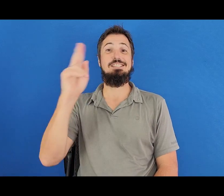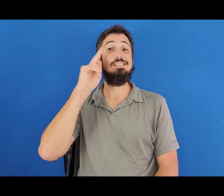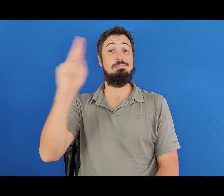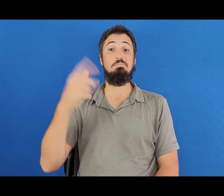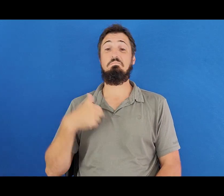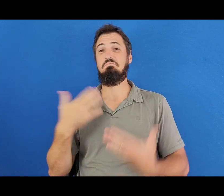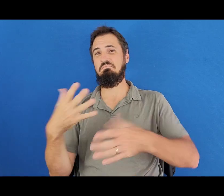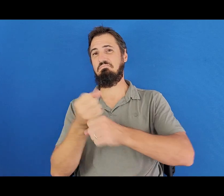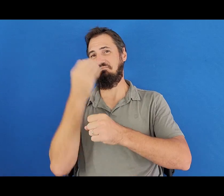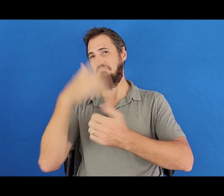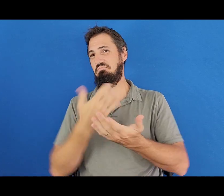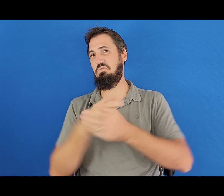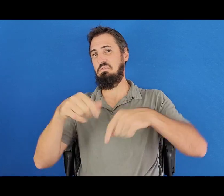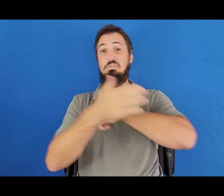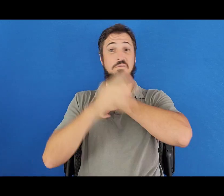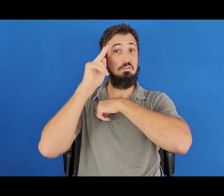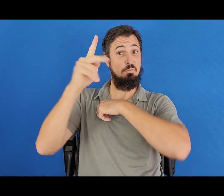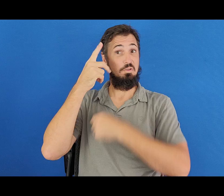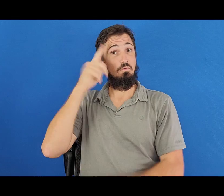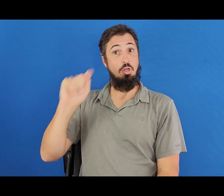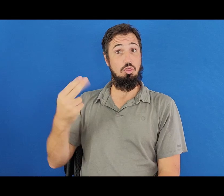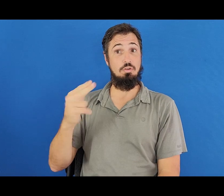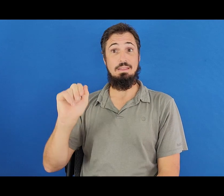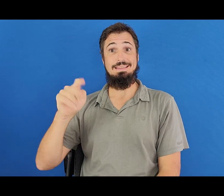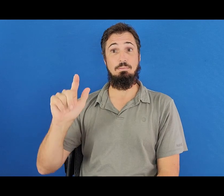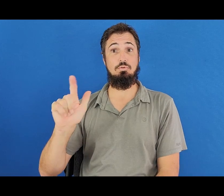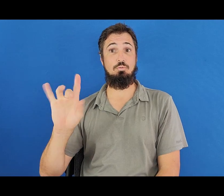Aloha Kaua‘i. This is your County of Kaua‘i briefing for Thursday, April 28th